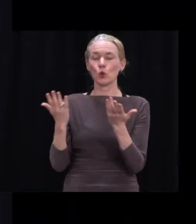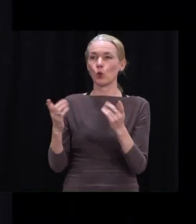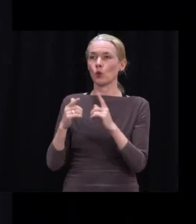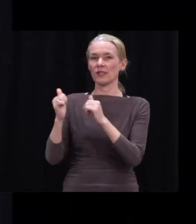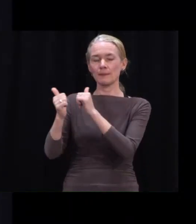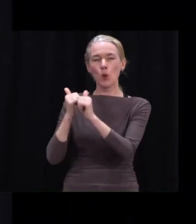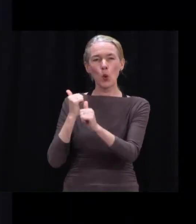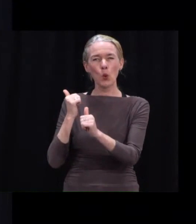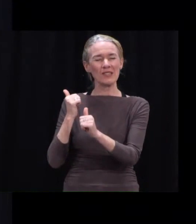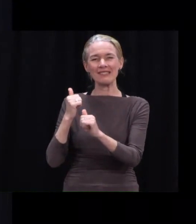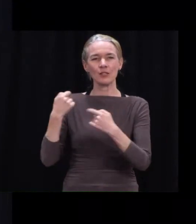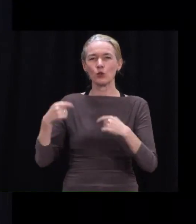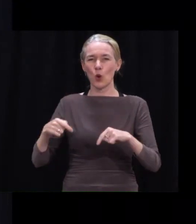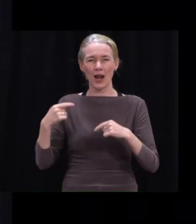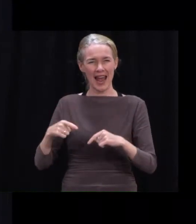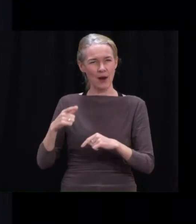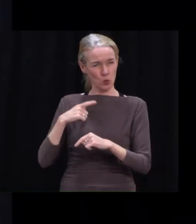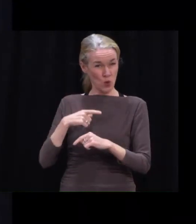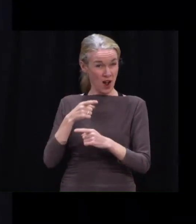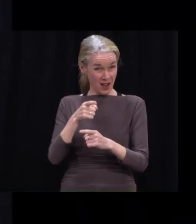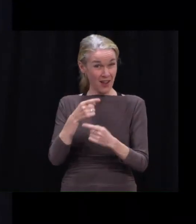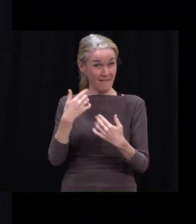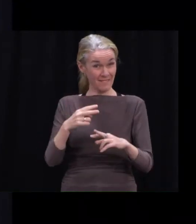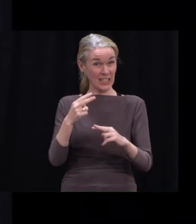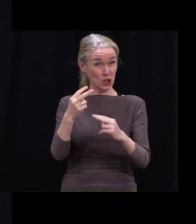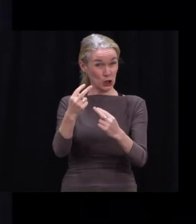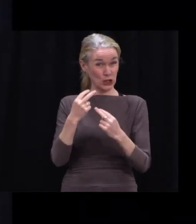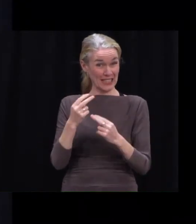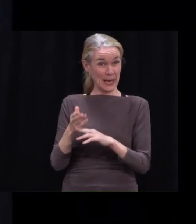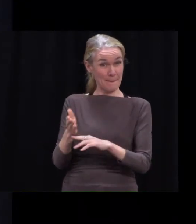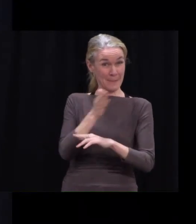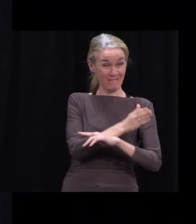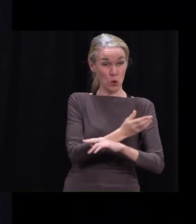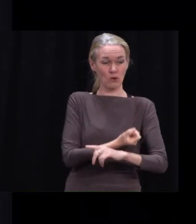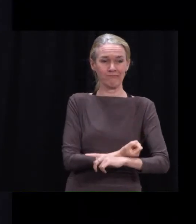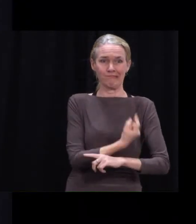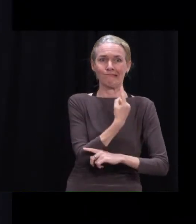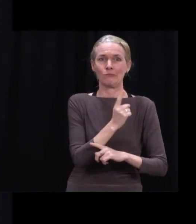allowed for up to 10 people. Other social services, sports